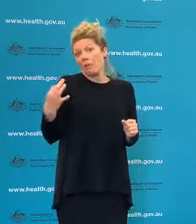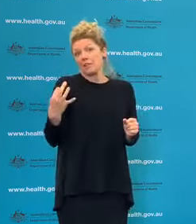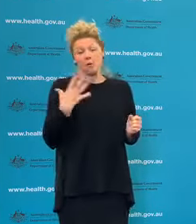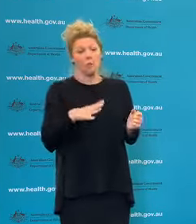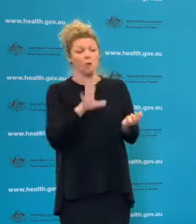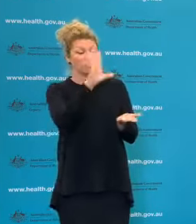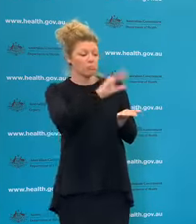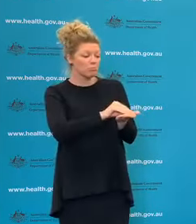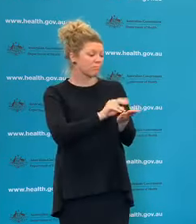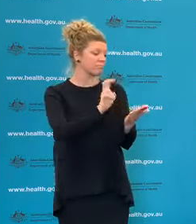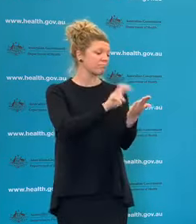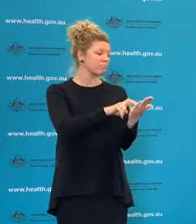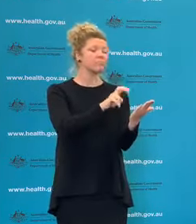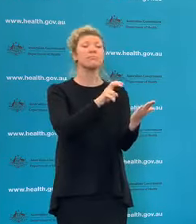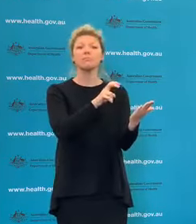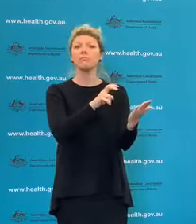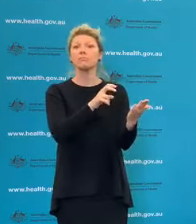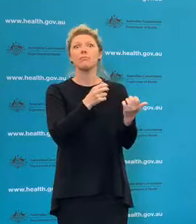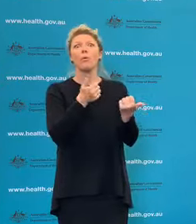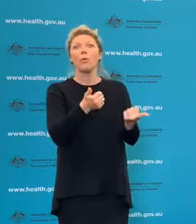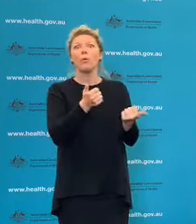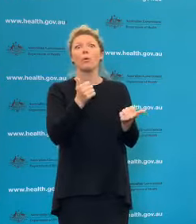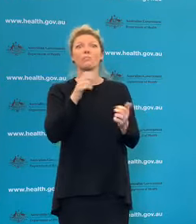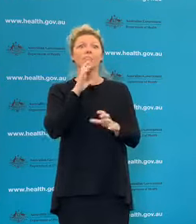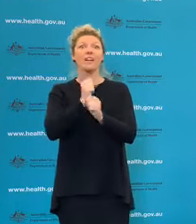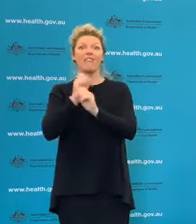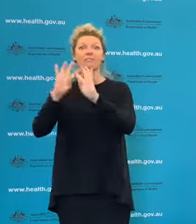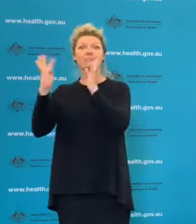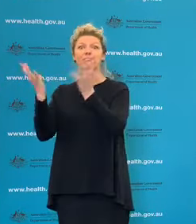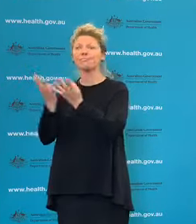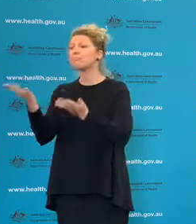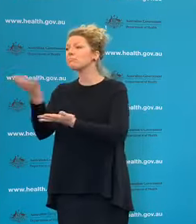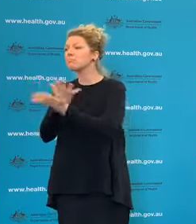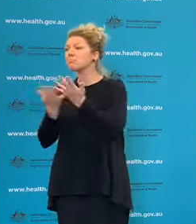app. the sooner the National Cabinet will have the confidence to be able to